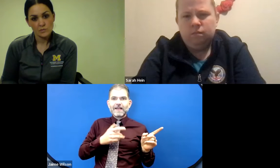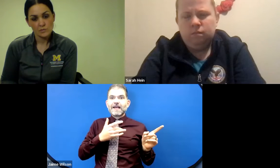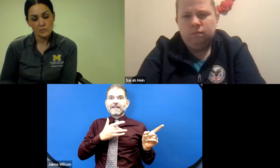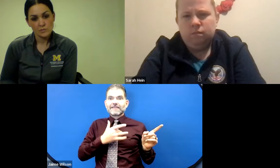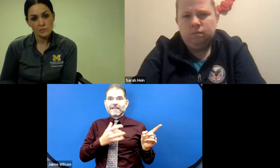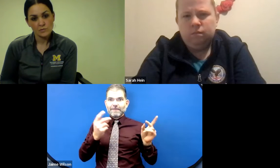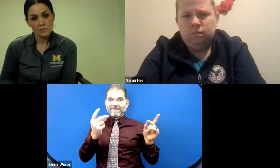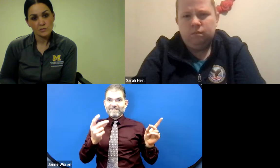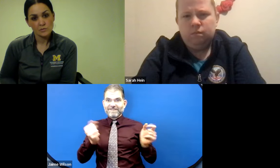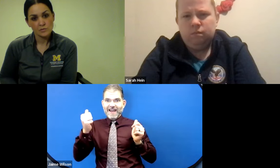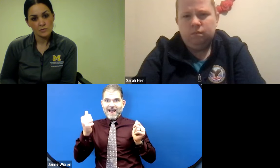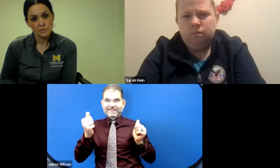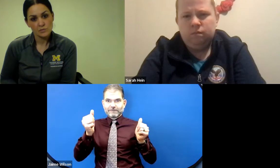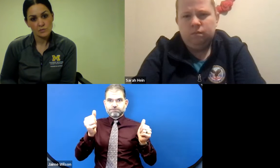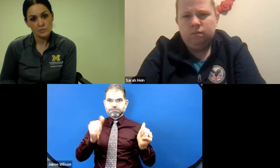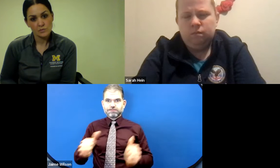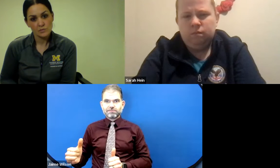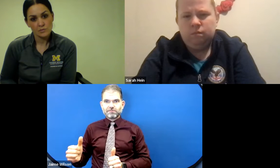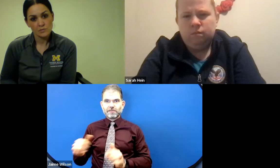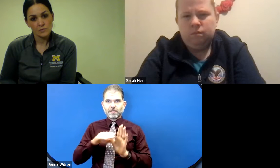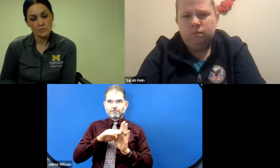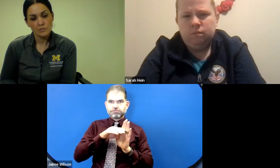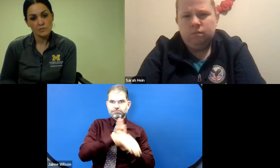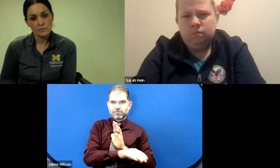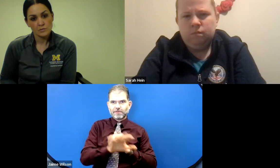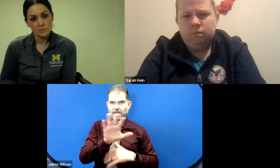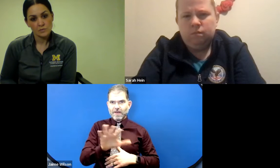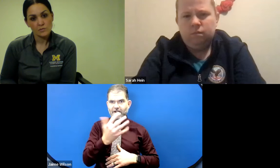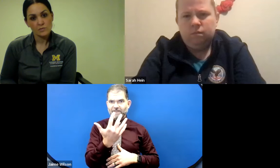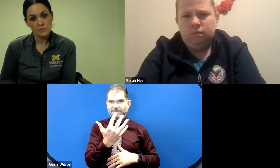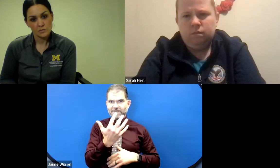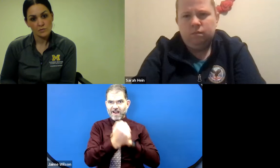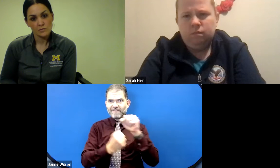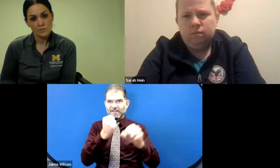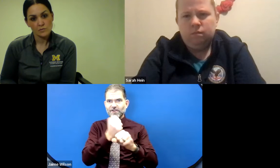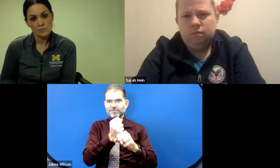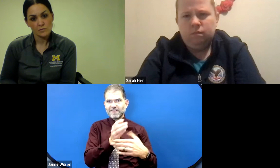ASL Interpreter: It's because if we have someone with early onset Alzheimer's. They tend to decline quite quickly.